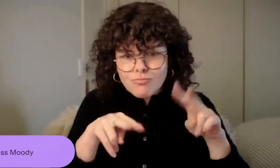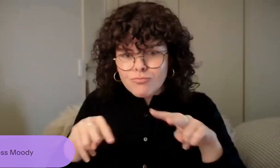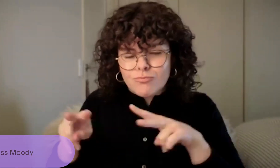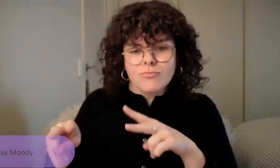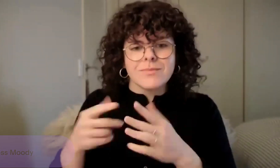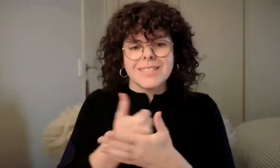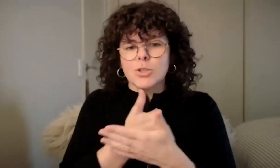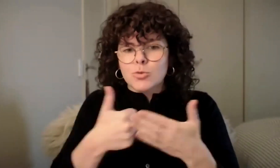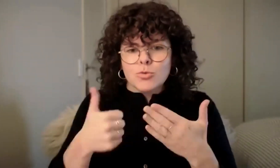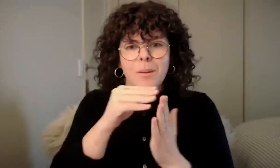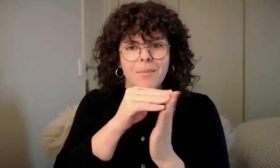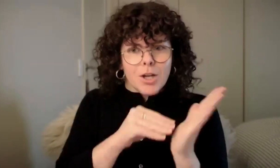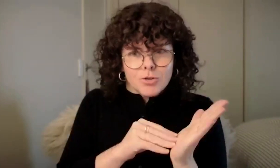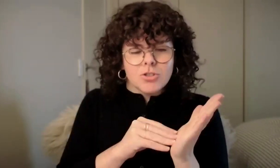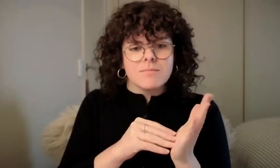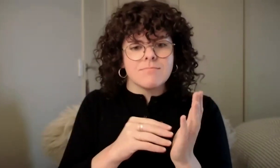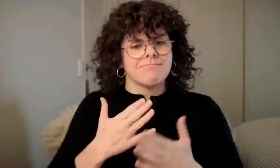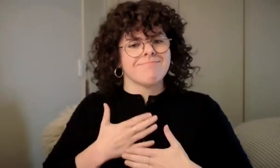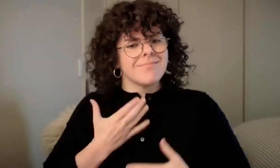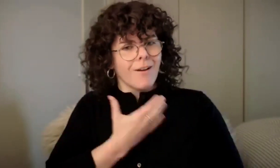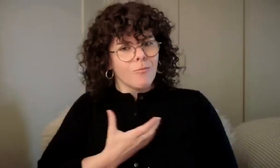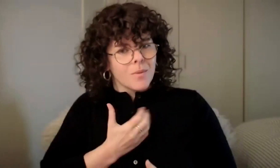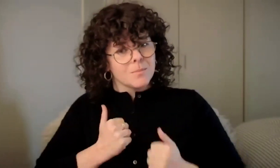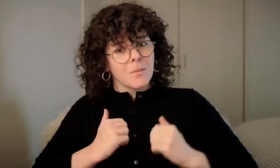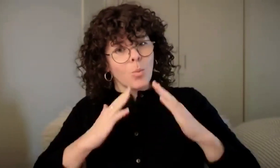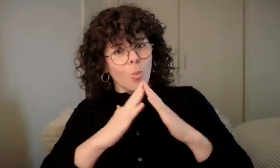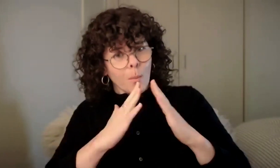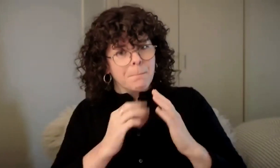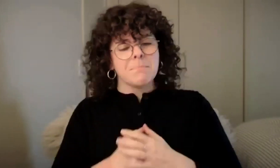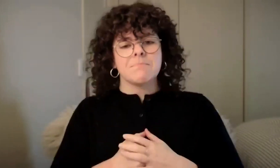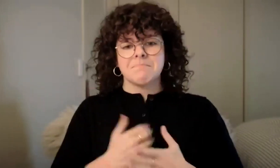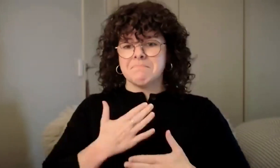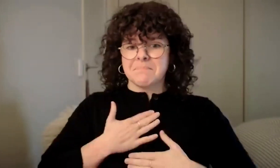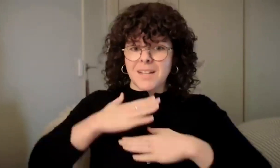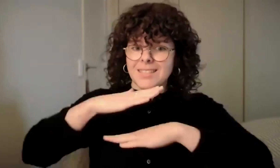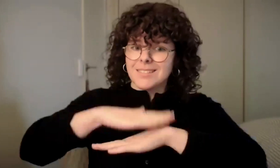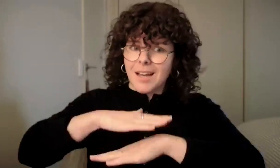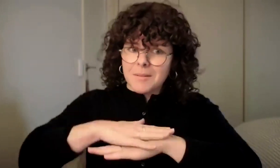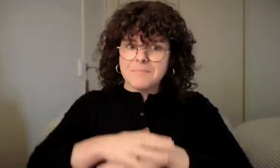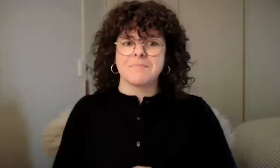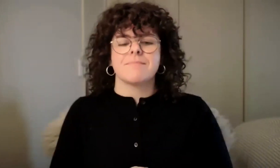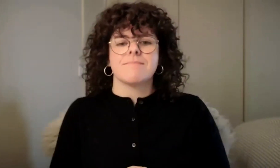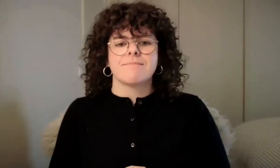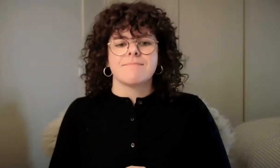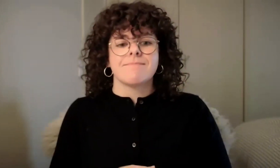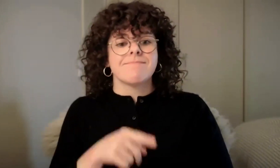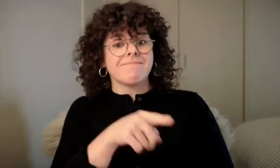I was able to attend each application within the comfort of my space and my preferred timings.